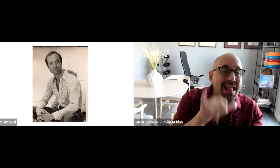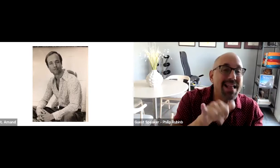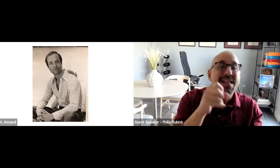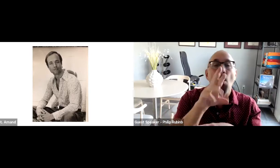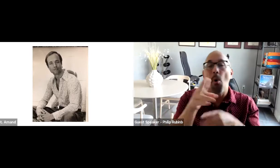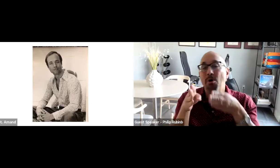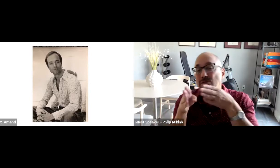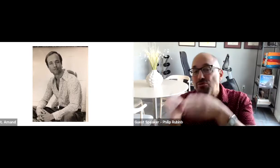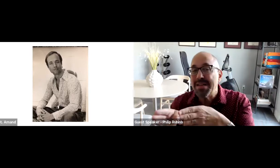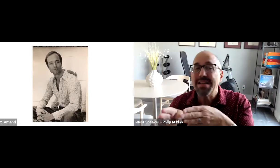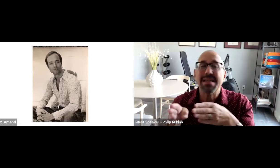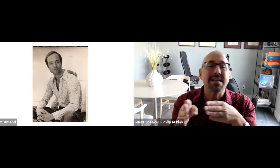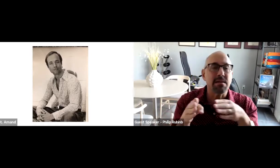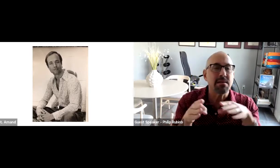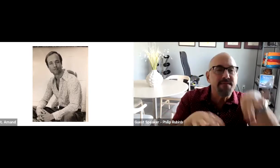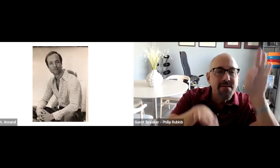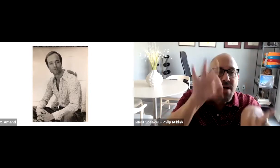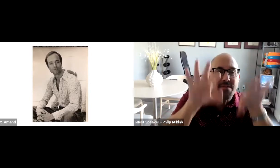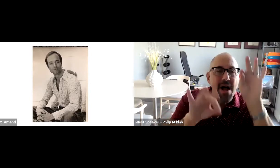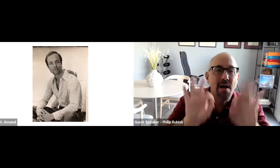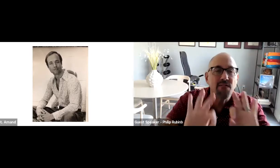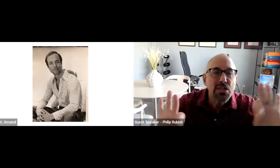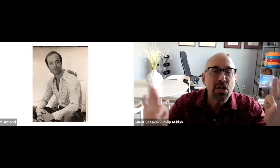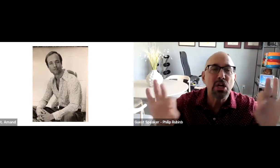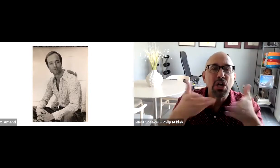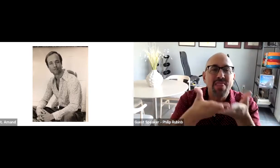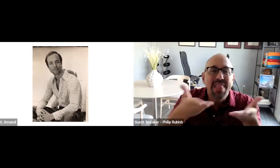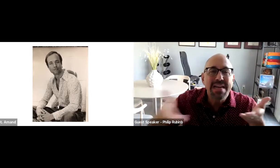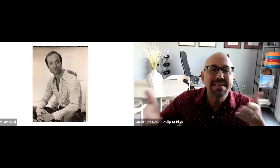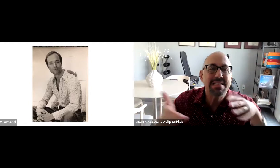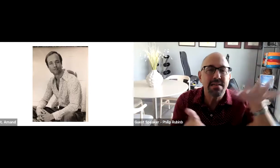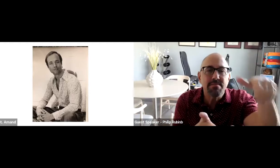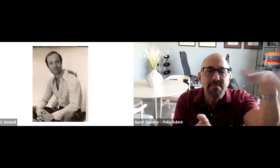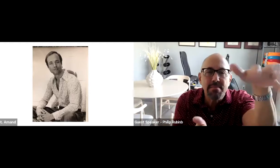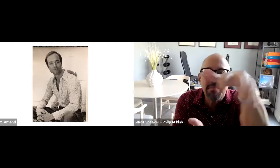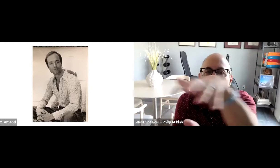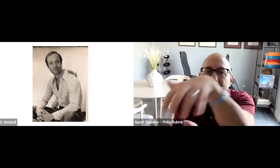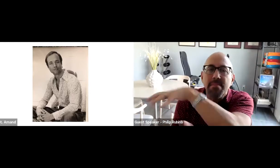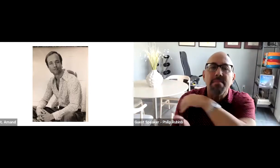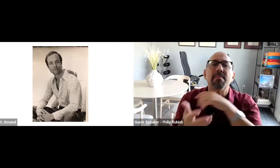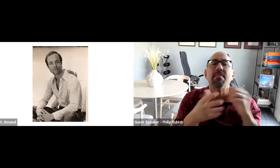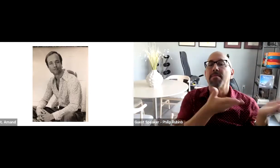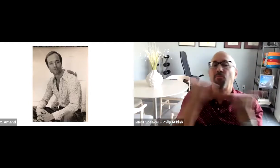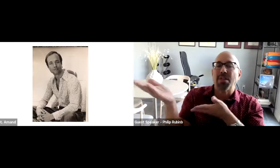at driving around into a wealthy area and finding an alley or street where furniture or items were